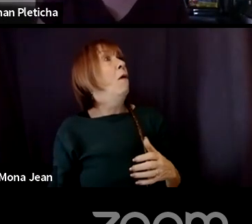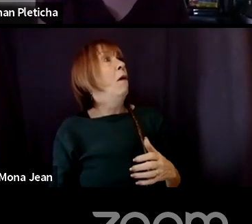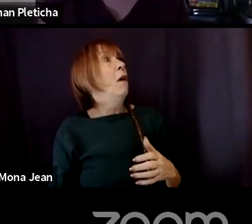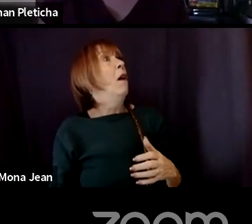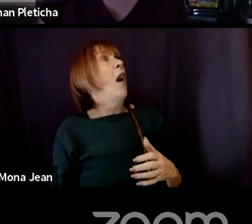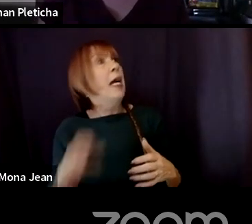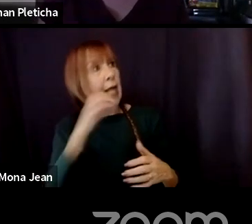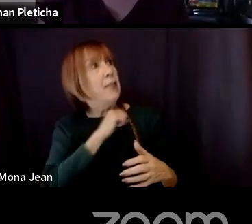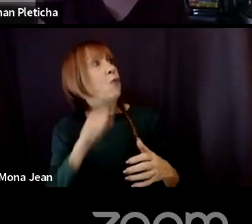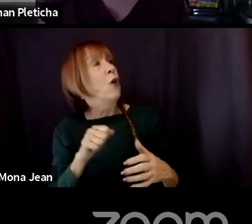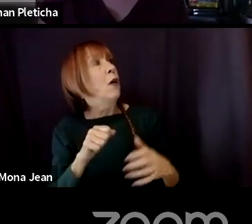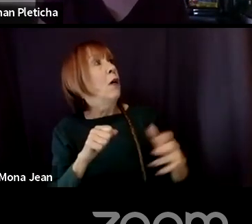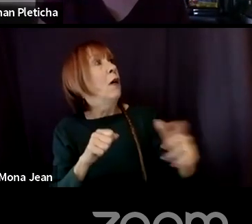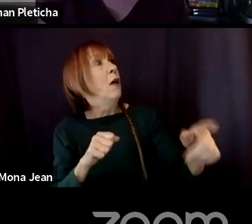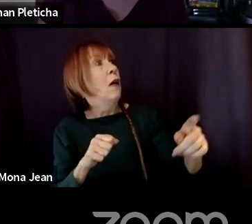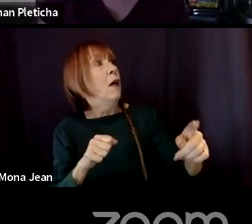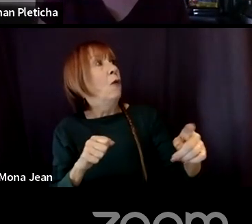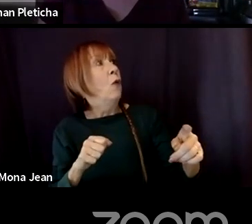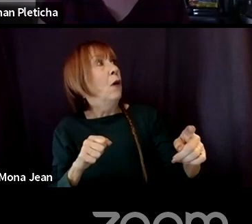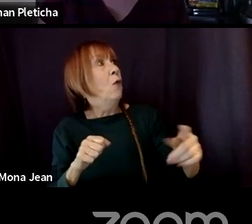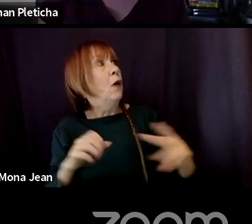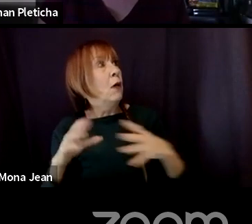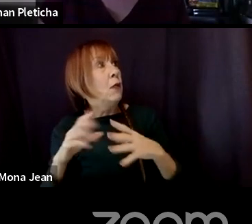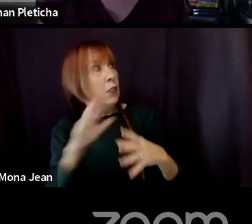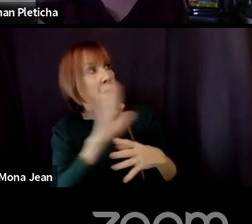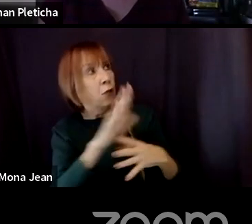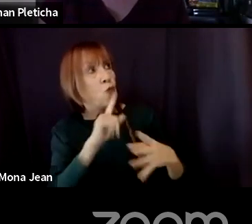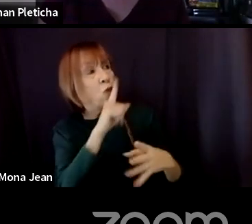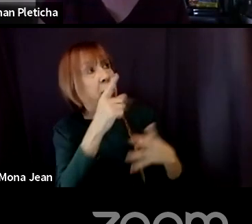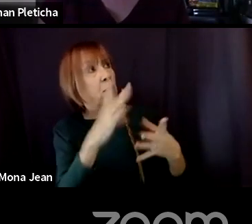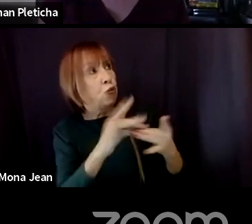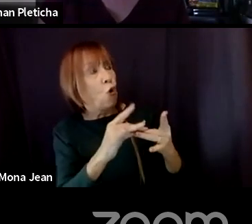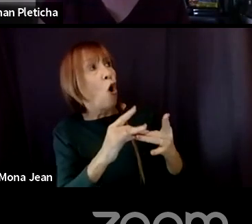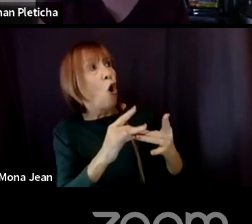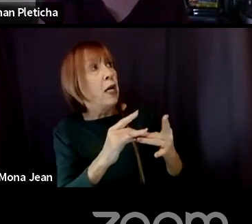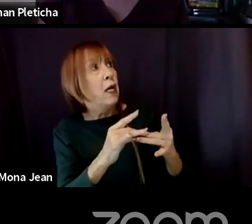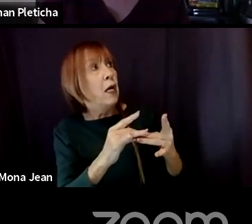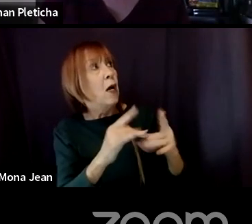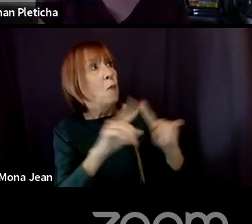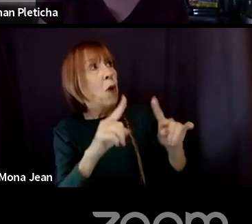So we're gonna get to that, eventually, it's just not time yet.